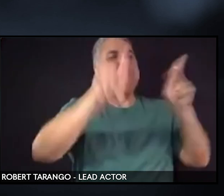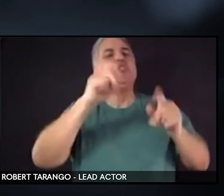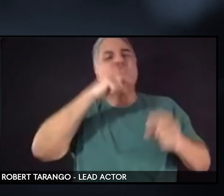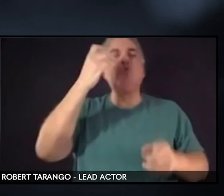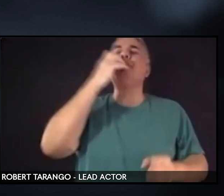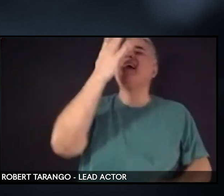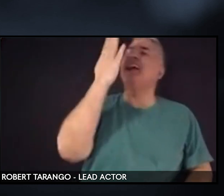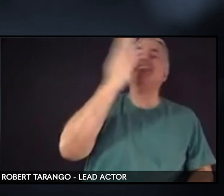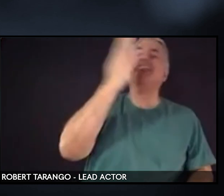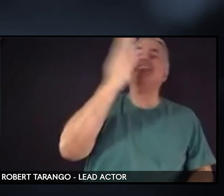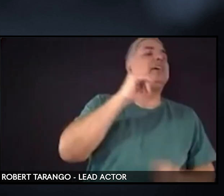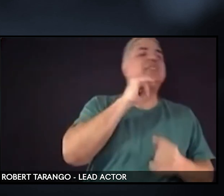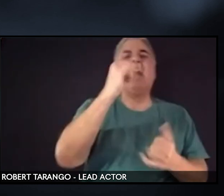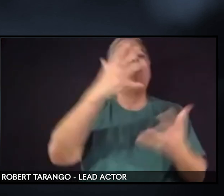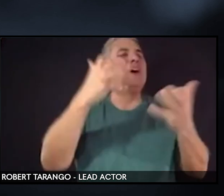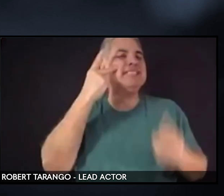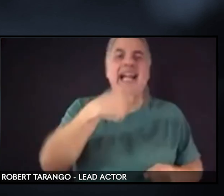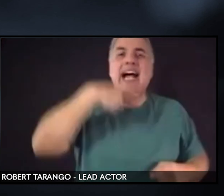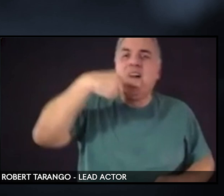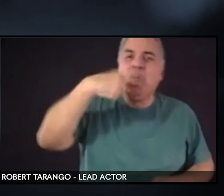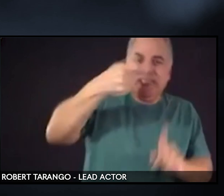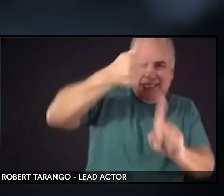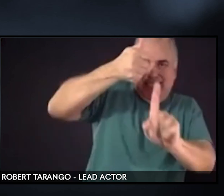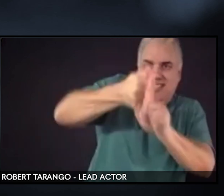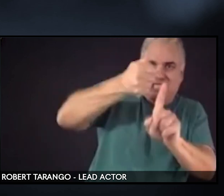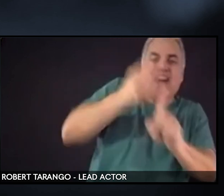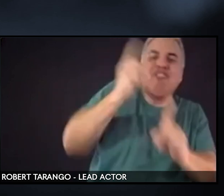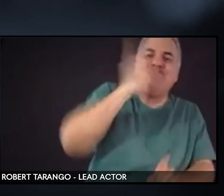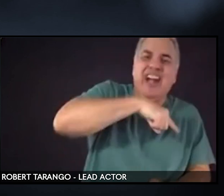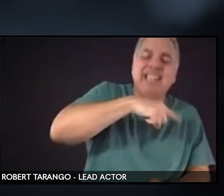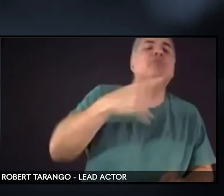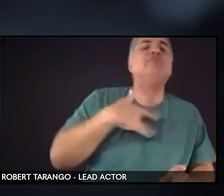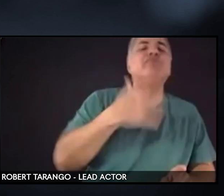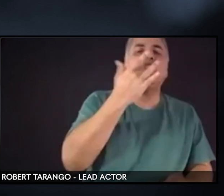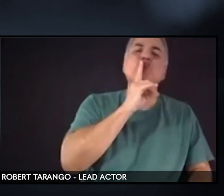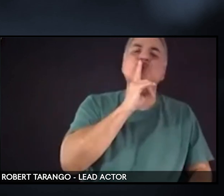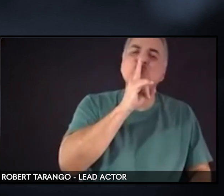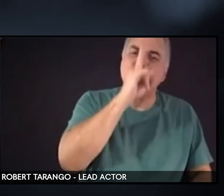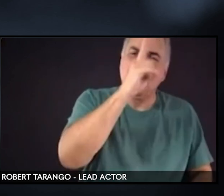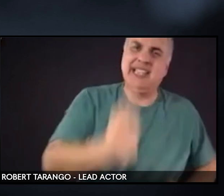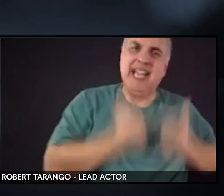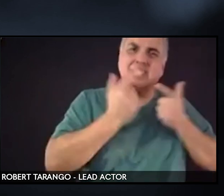of one universe, of one blessing. And that's what I want people to see and not